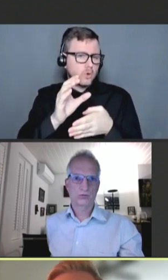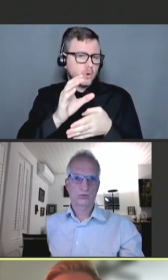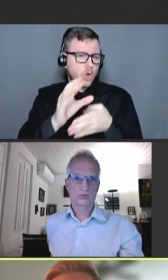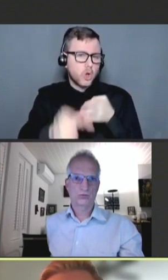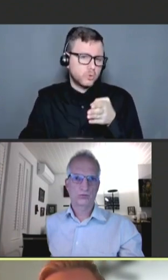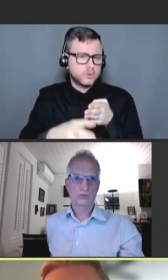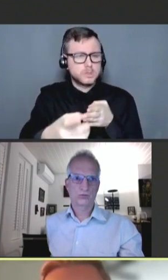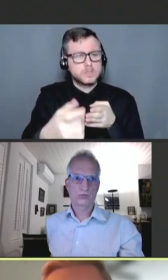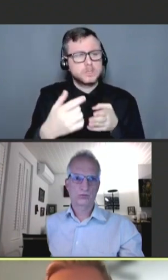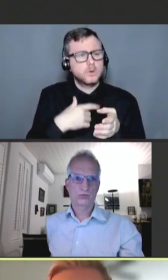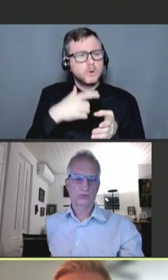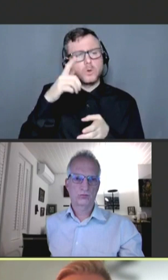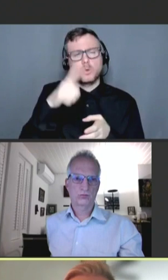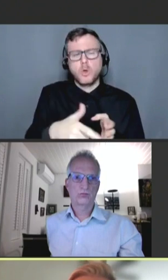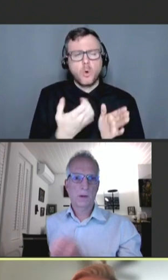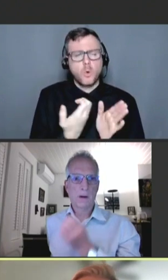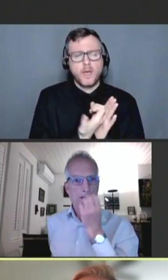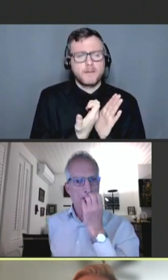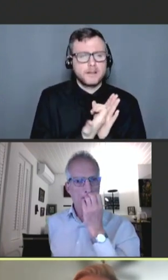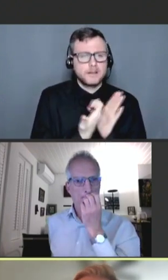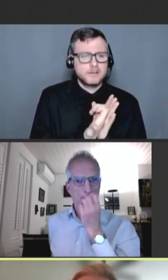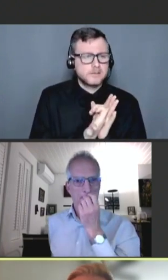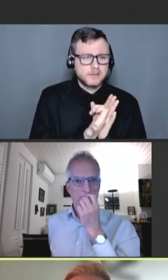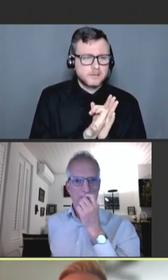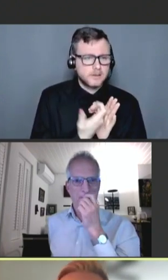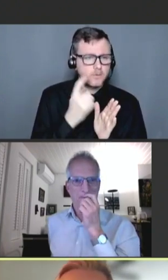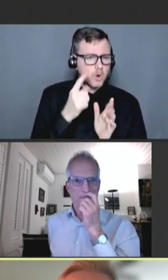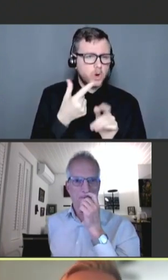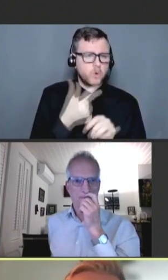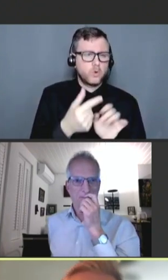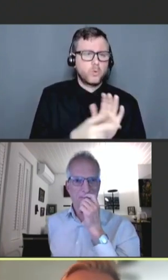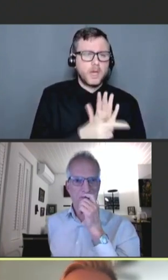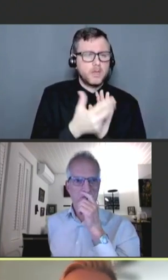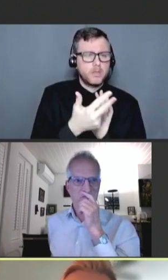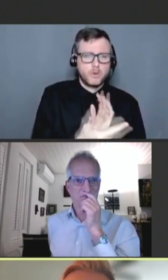Low level of evidence of grade three case control cohort studies really suggest that